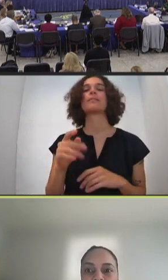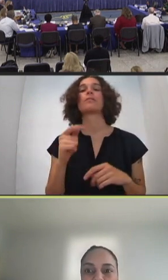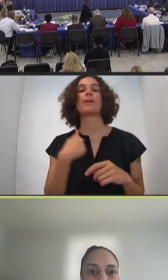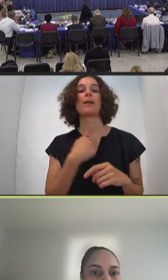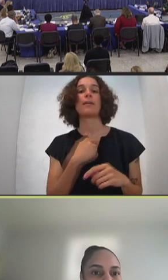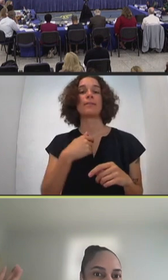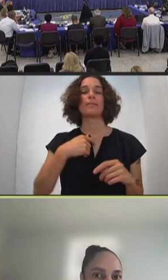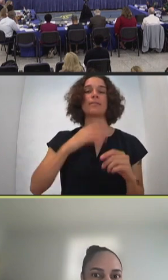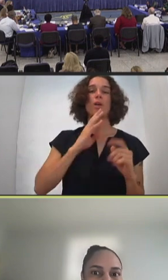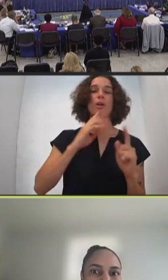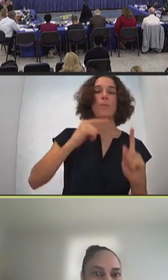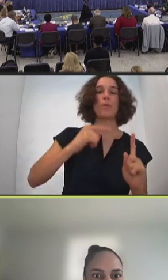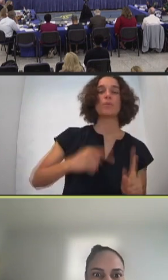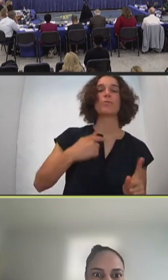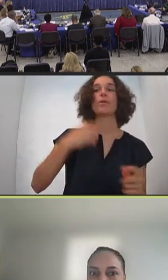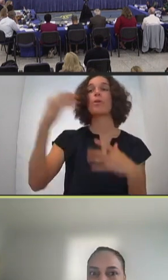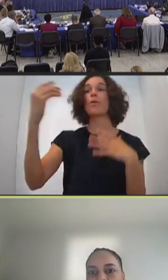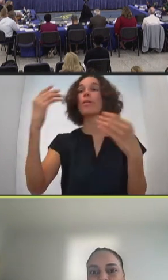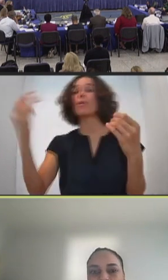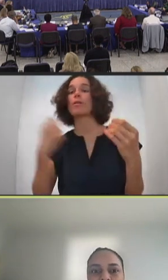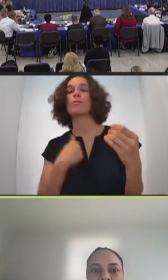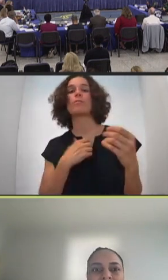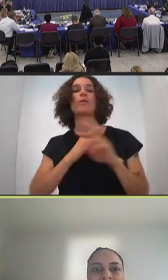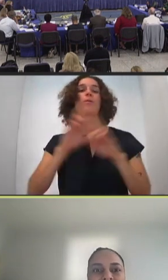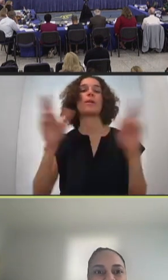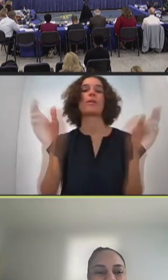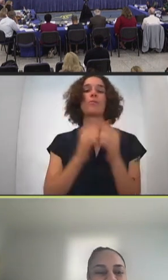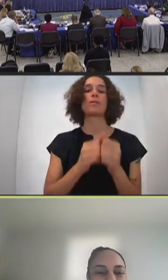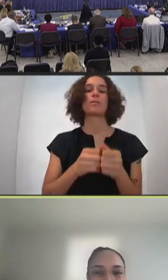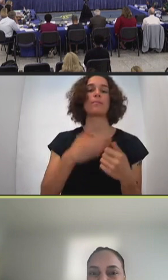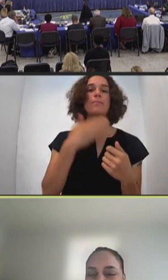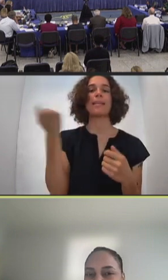and you'll be armed with the latest and greatest information. And then I think